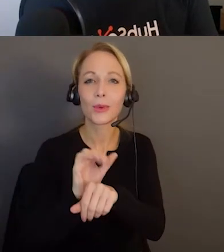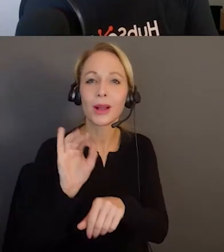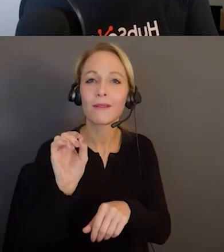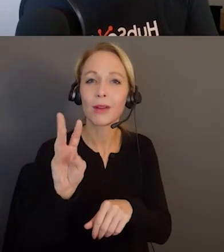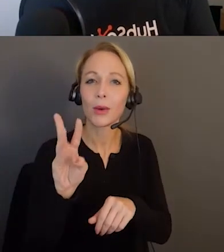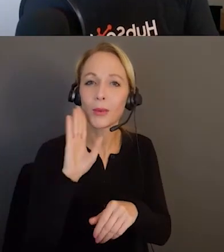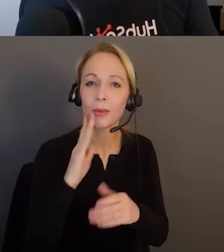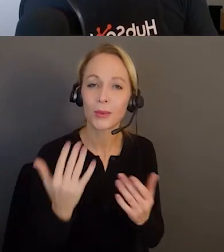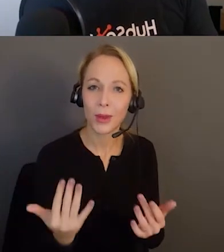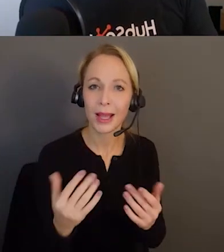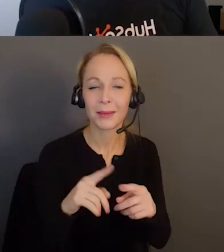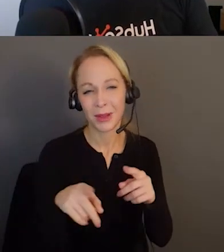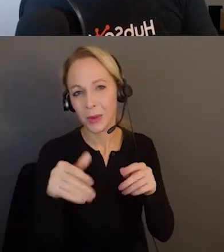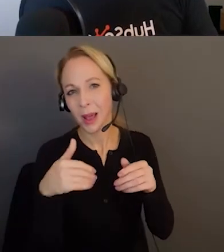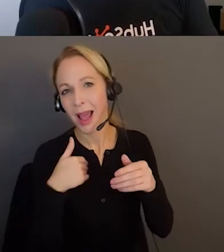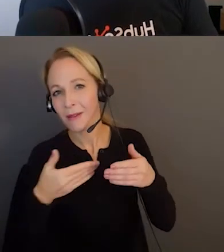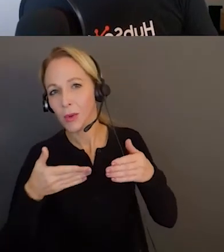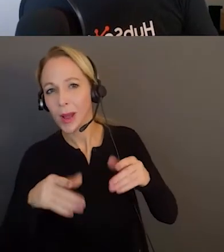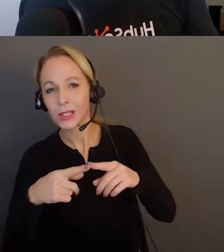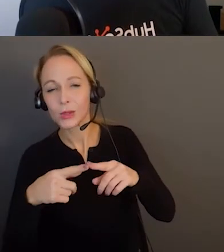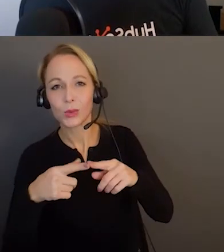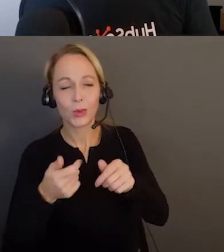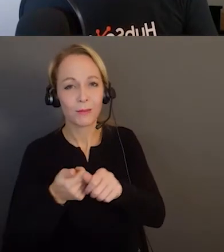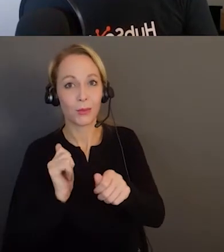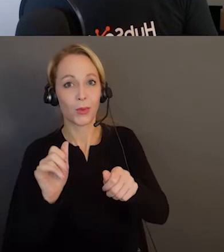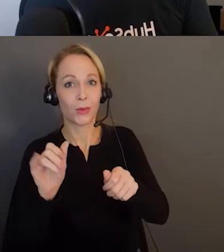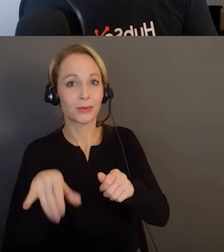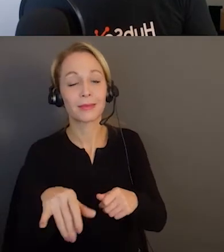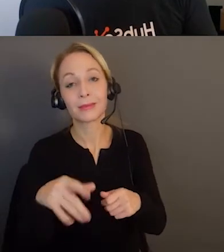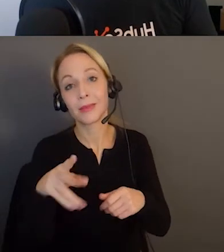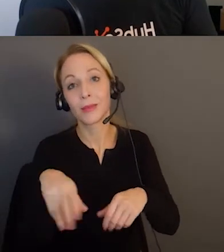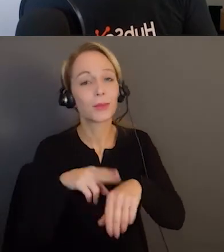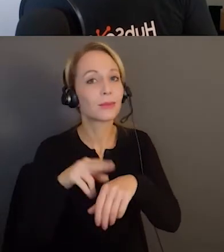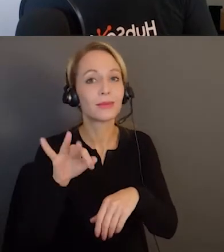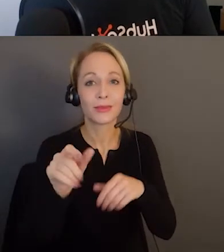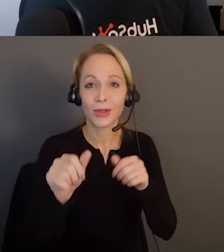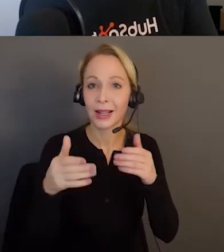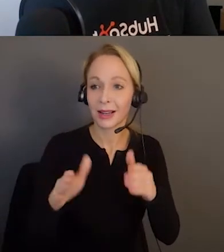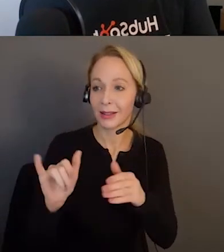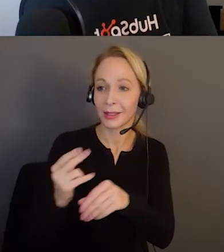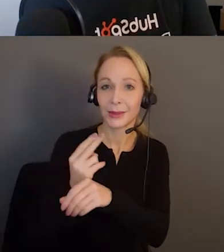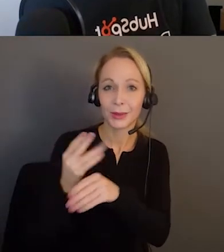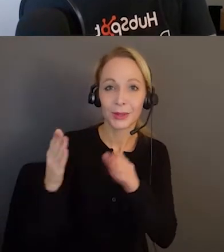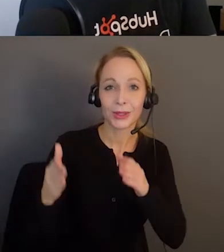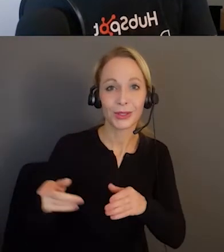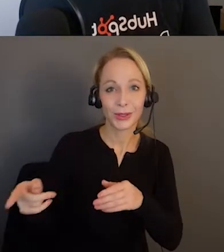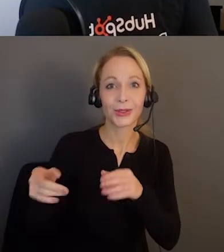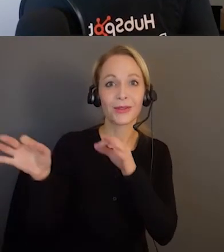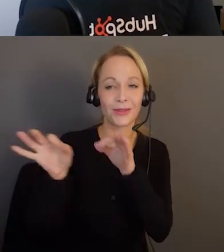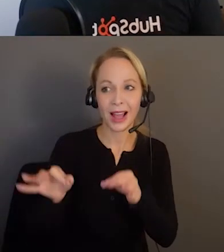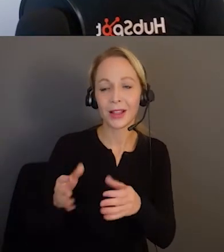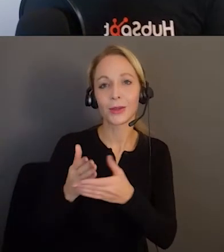THERE ARE WAYS TO GET AROUND THAT. AND OF COURSE YOU CAN ALLOW THE USER TO DEFINE THROUGH HubSpot FUNCTIONALITY HOW TO WAIT.